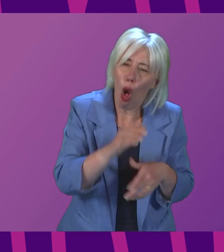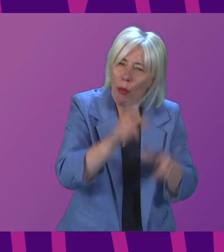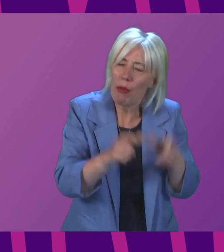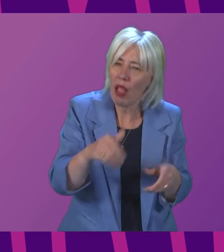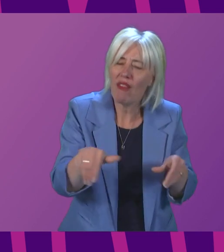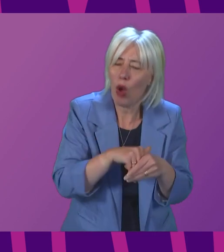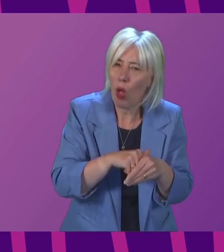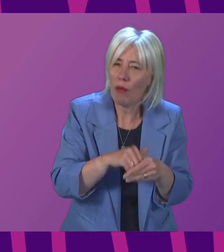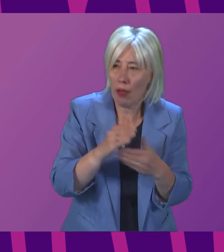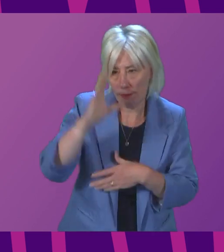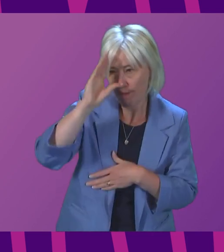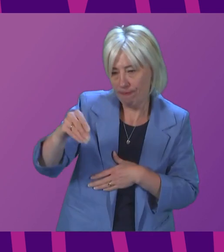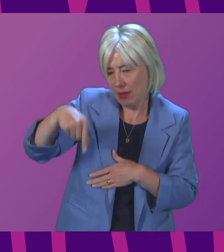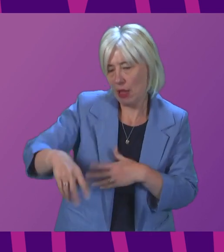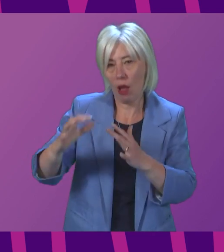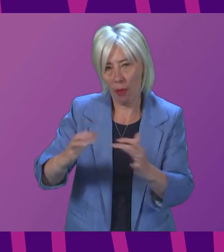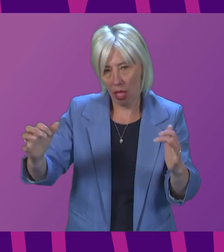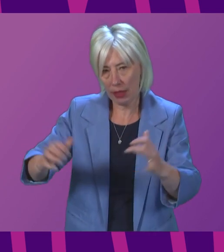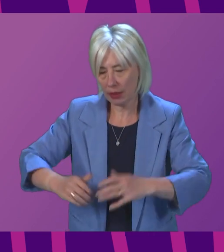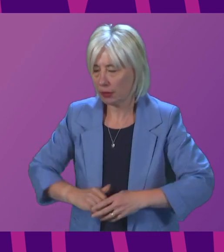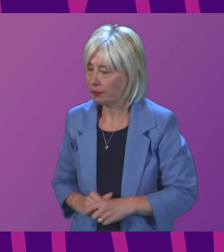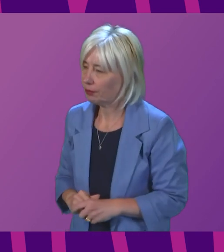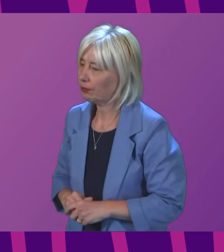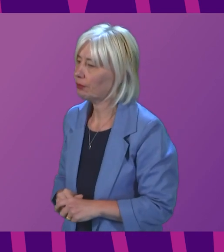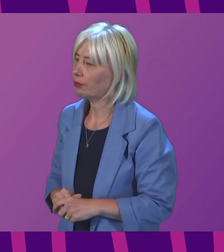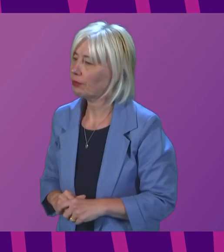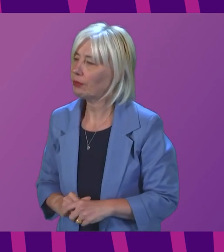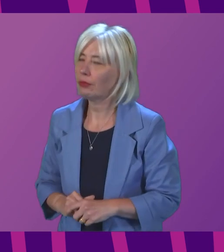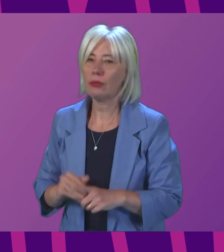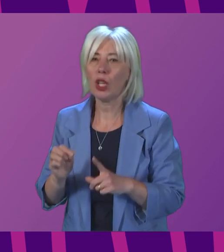fully updated.